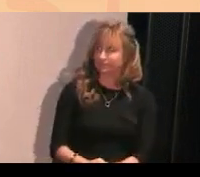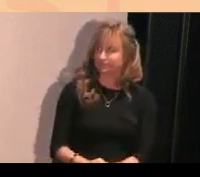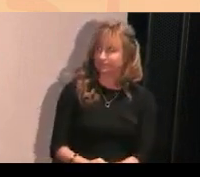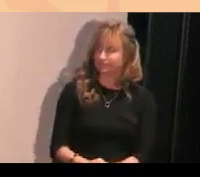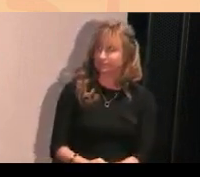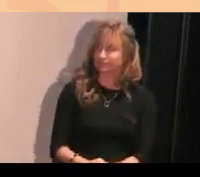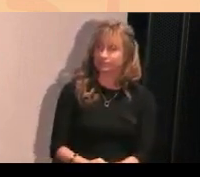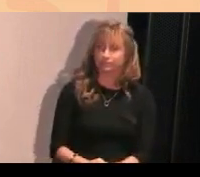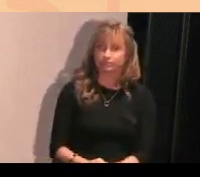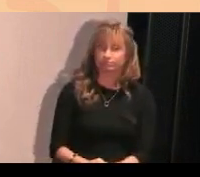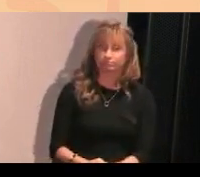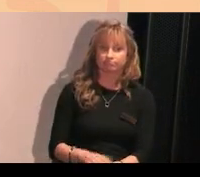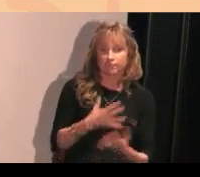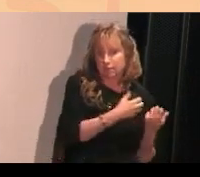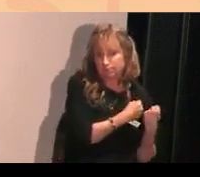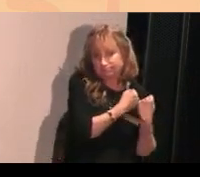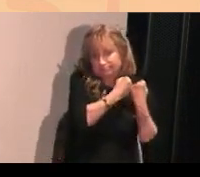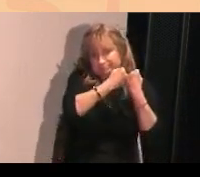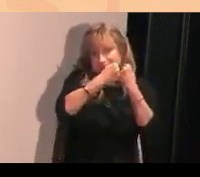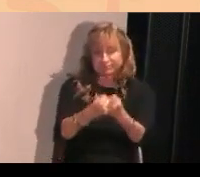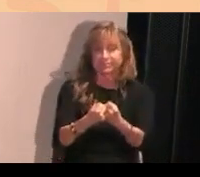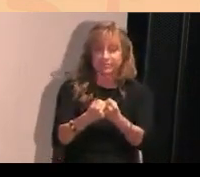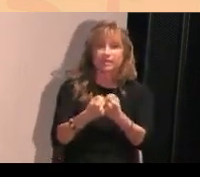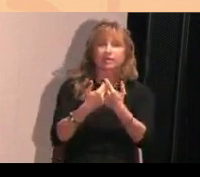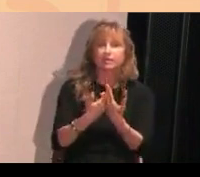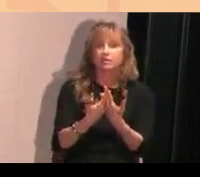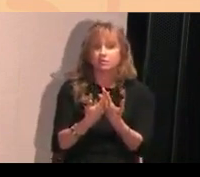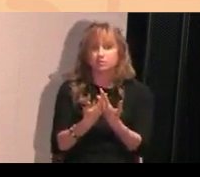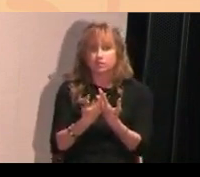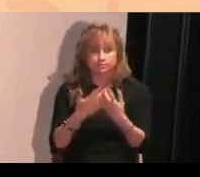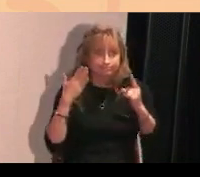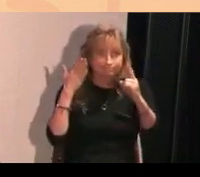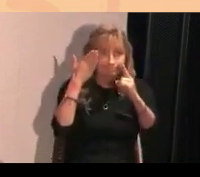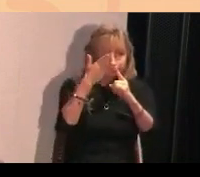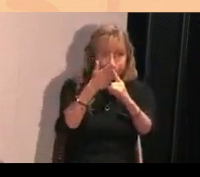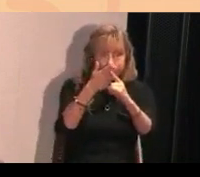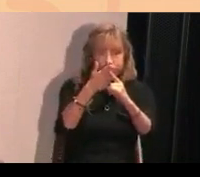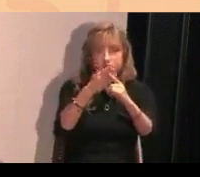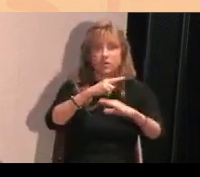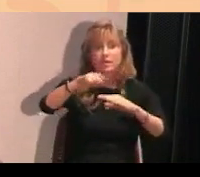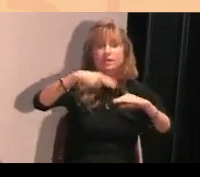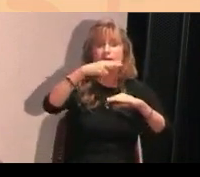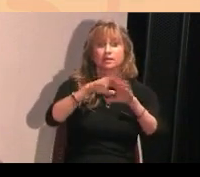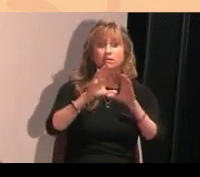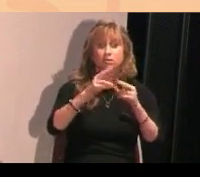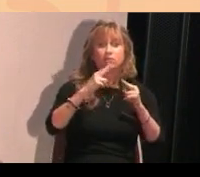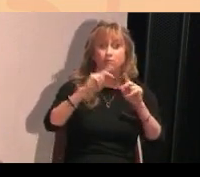Bringing It Forward: the journey towards a national body for First Nations arts and culture